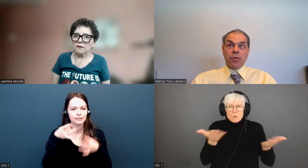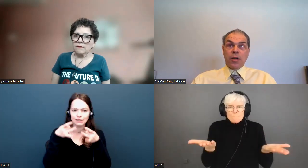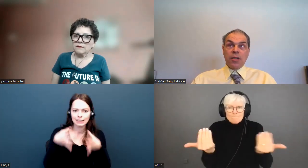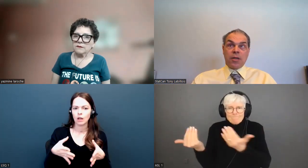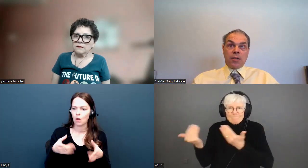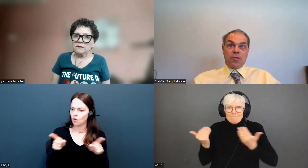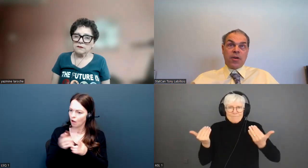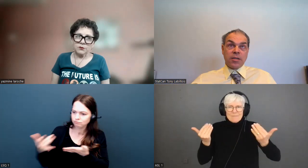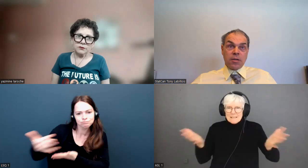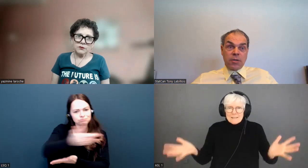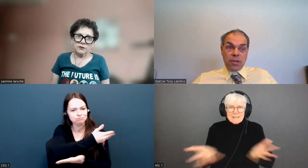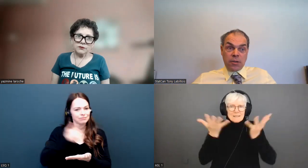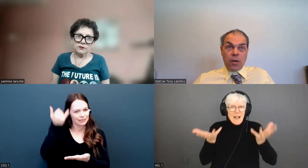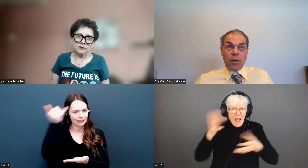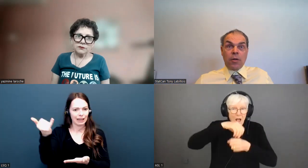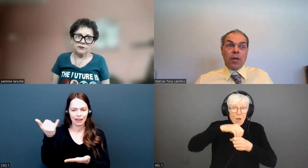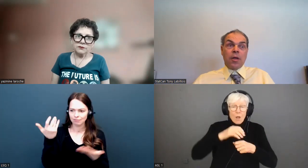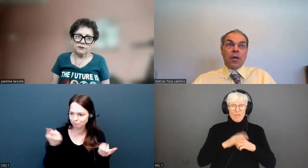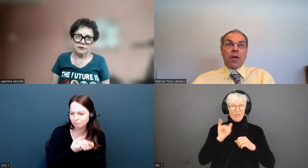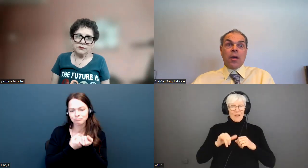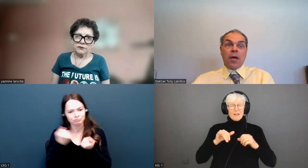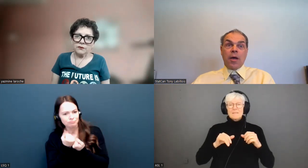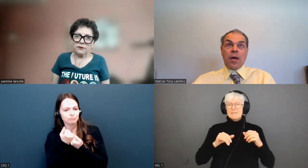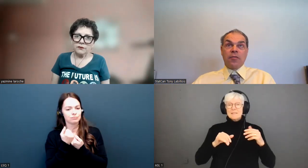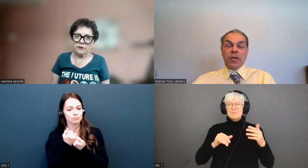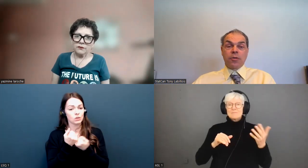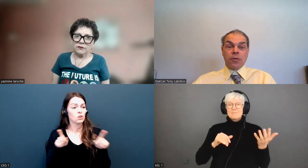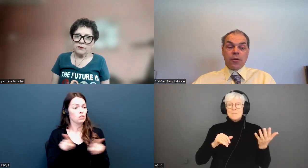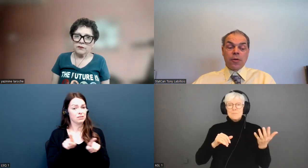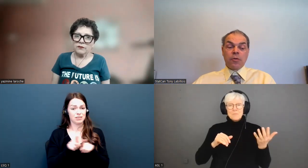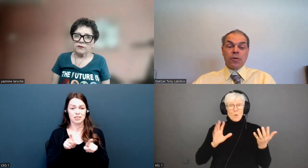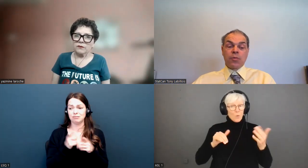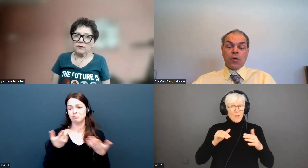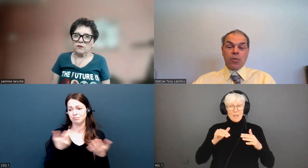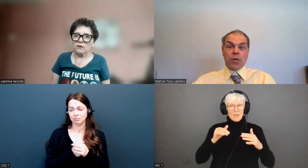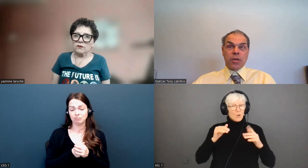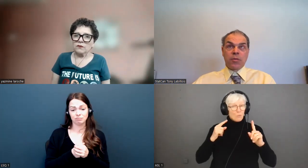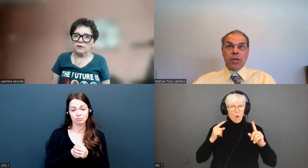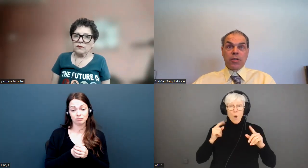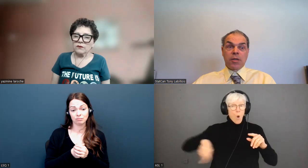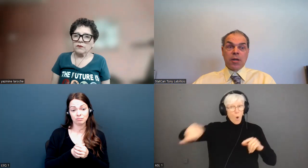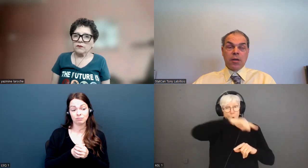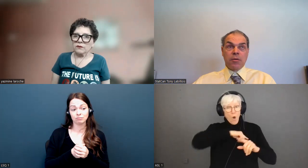sure that in that vast horizontal Adventure towards more and more accessibility in 10